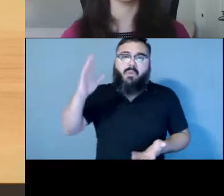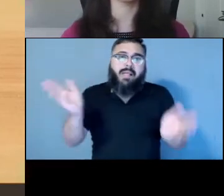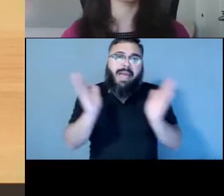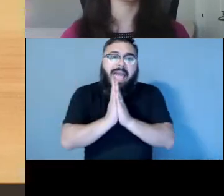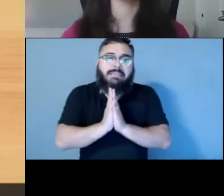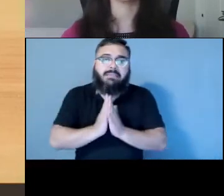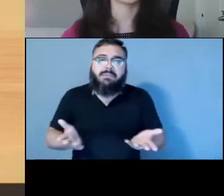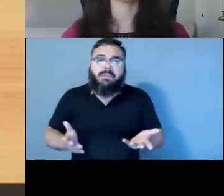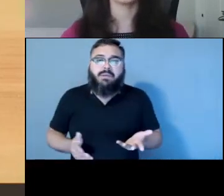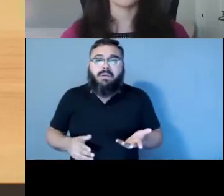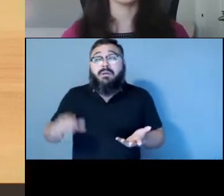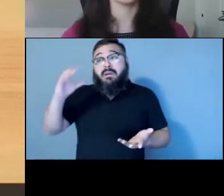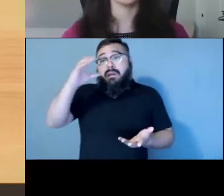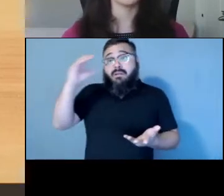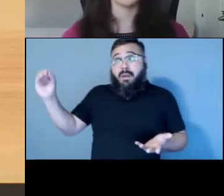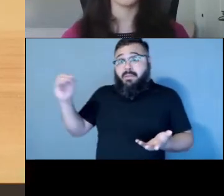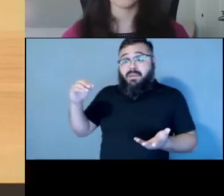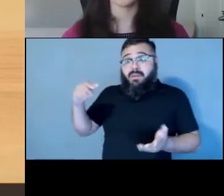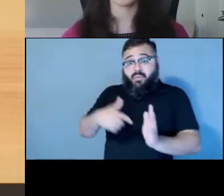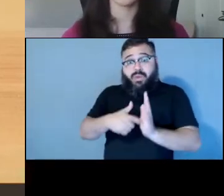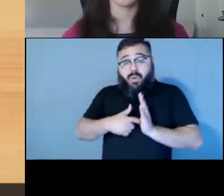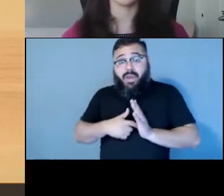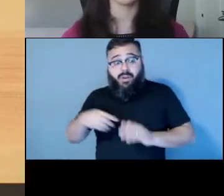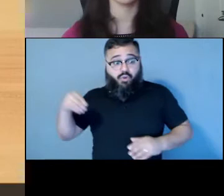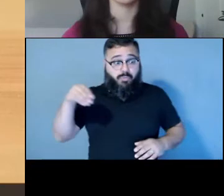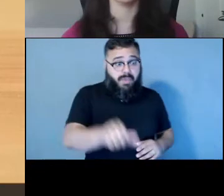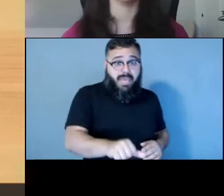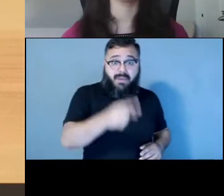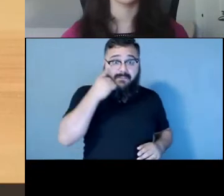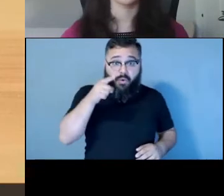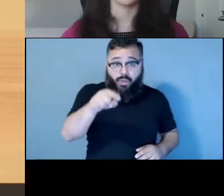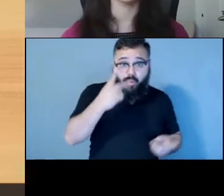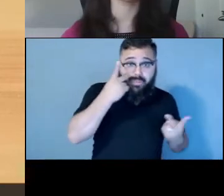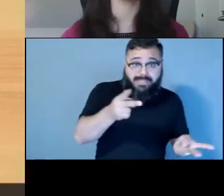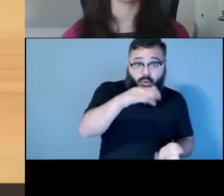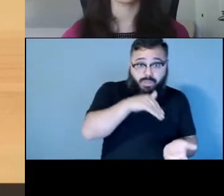And the employer doesn't have to pay for you to see your doctor or another doctor